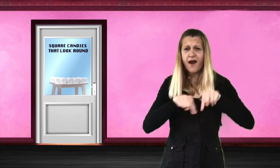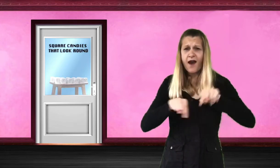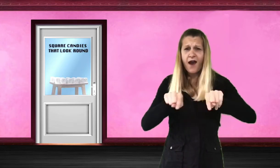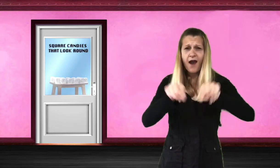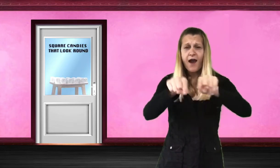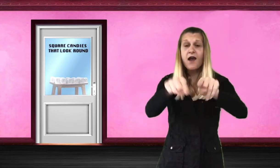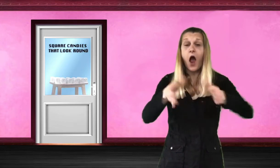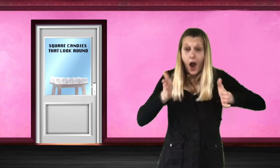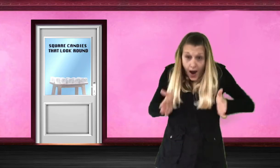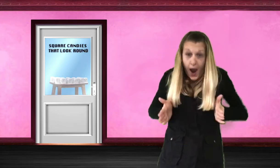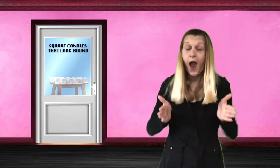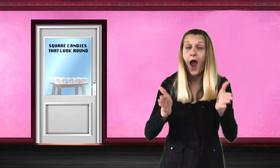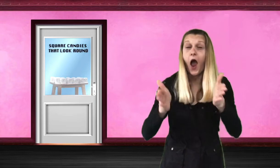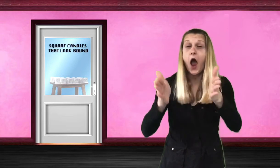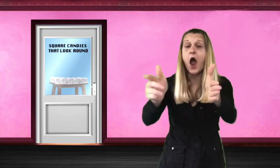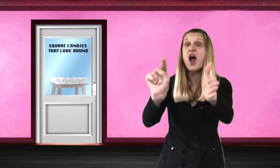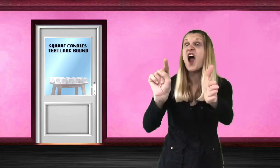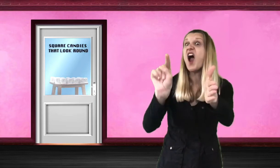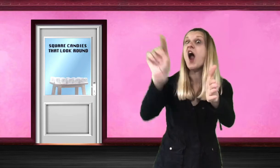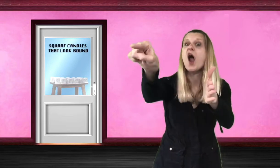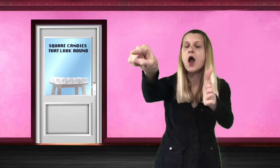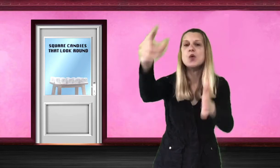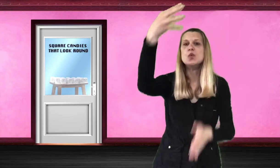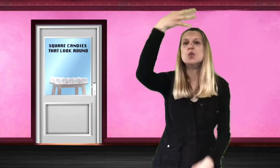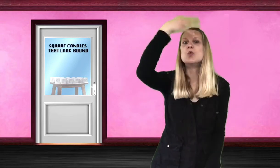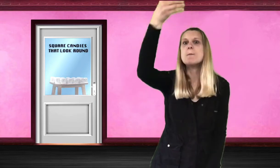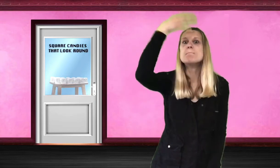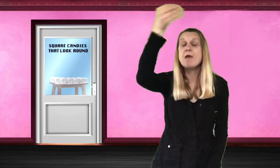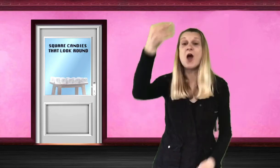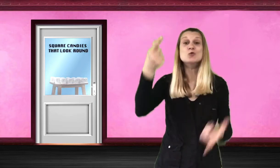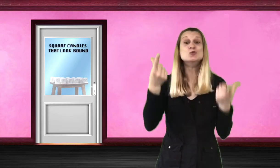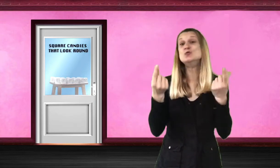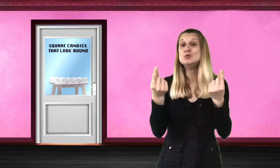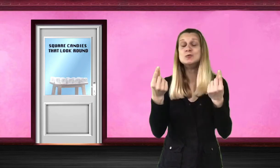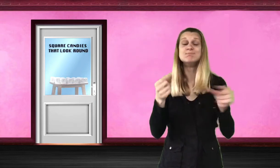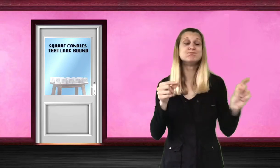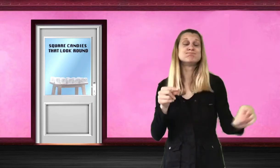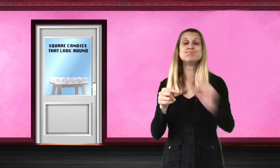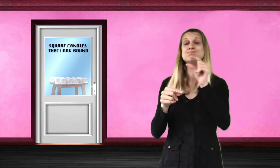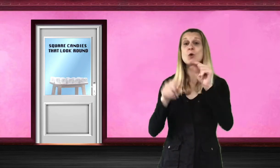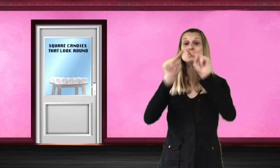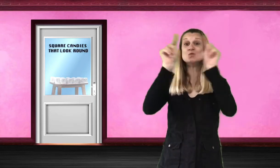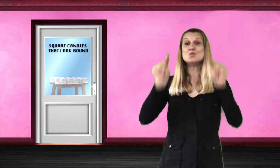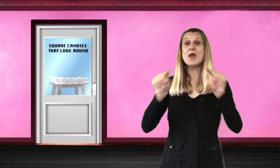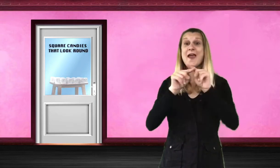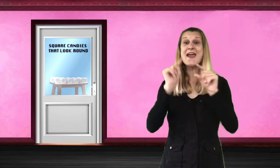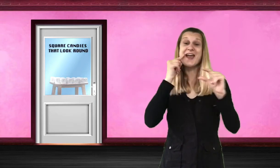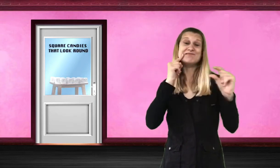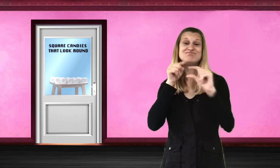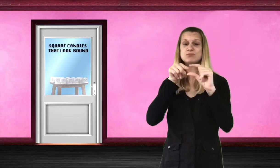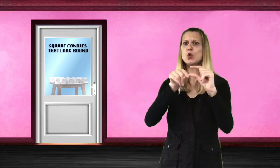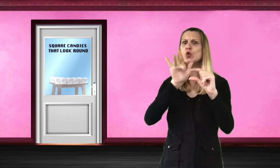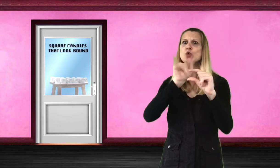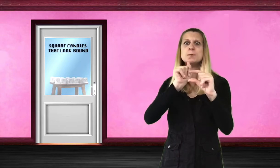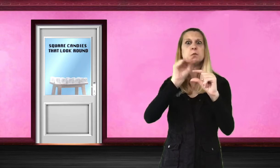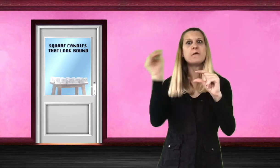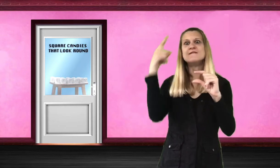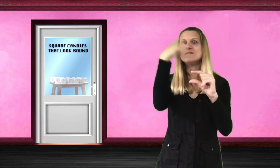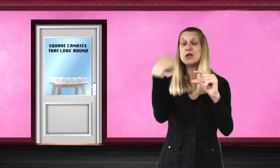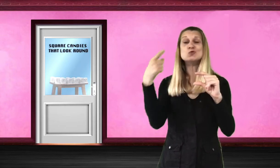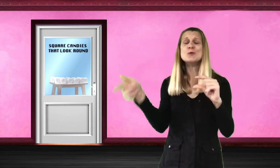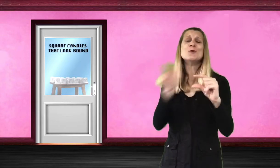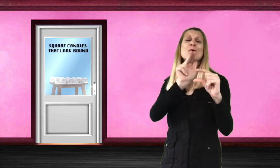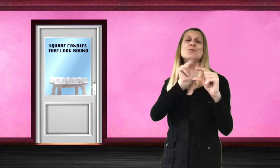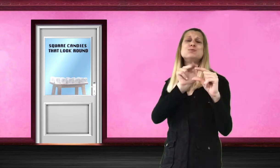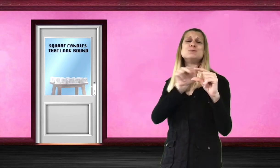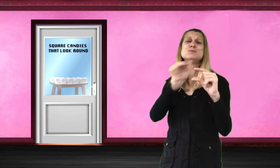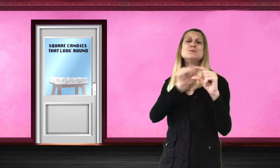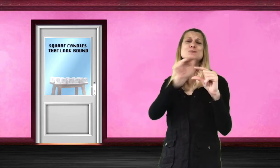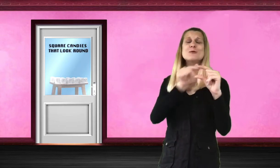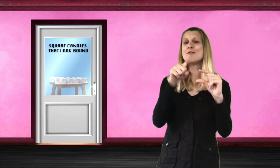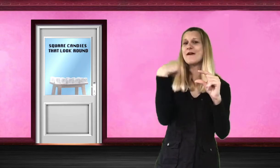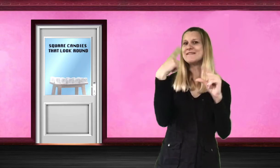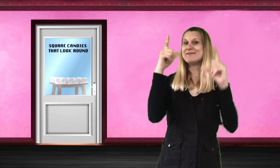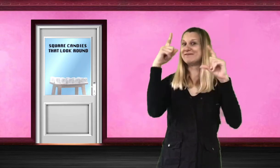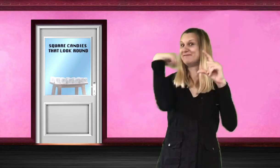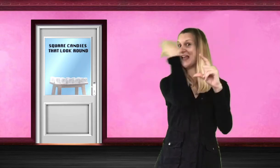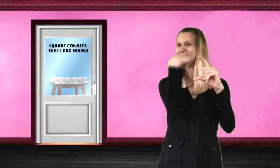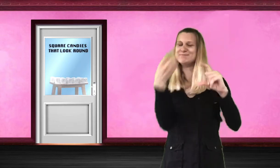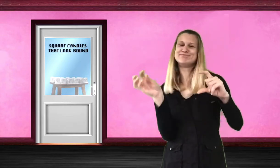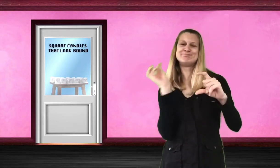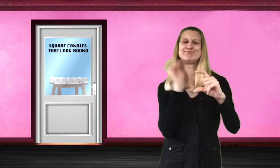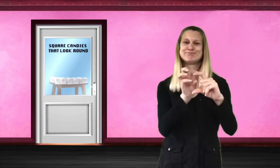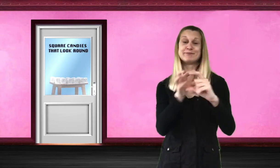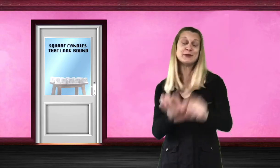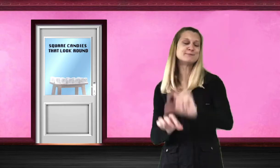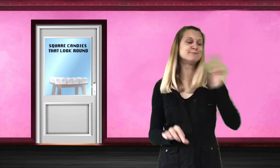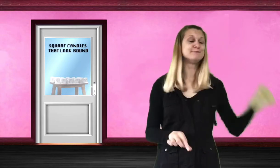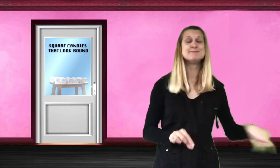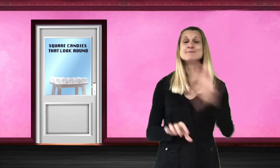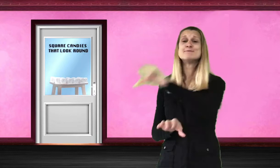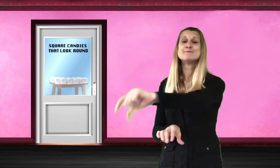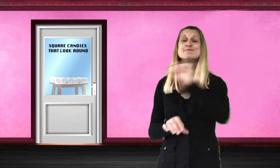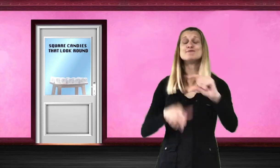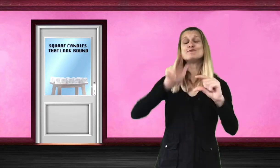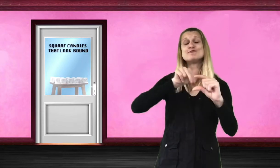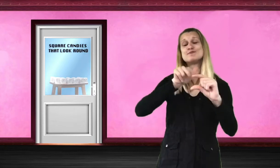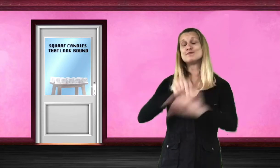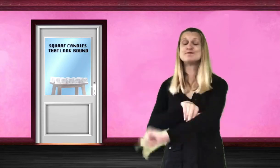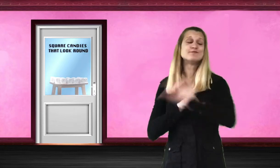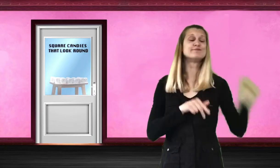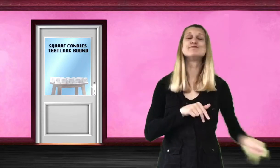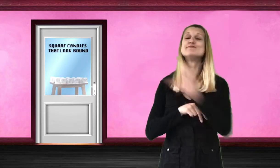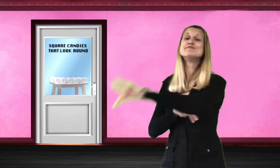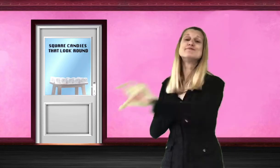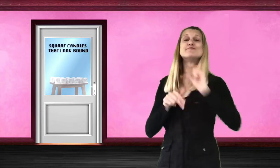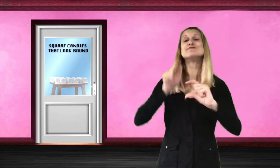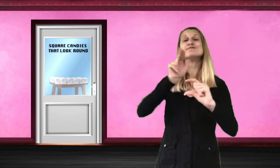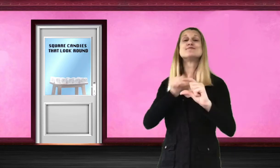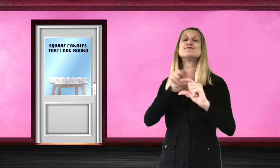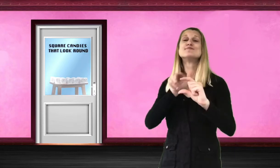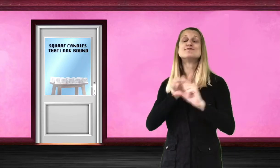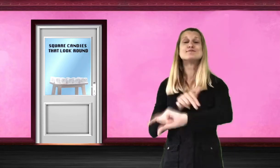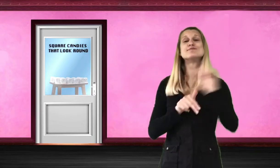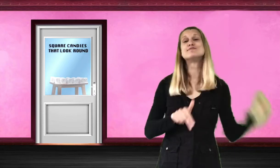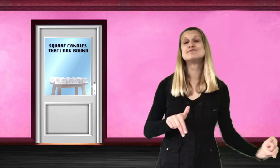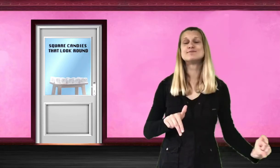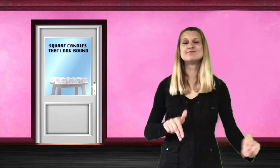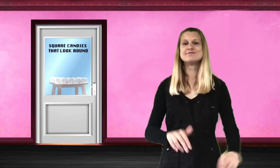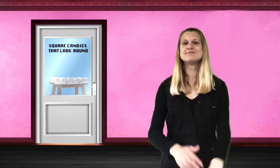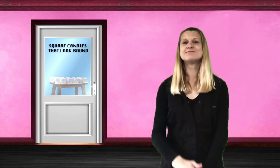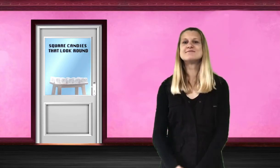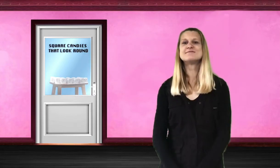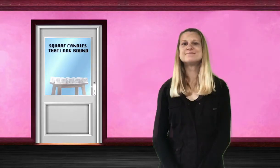At the end of the table, a number of Oompa Loompas were busily painting more faces on more candies.